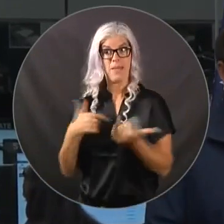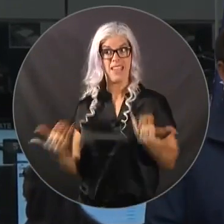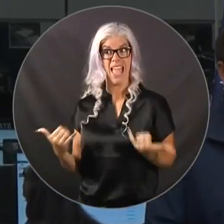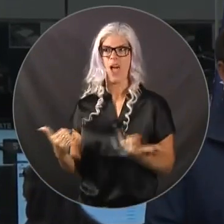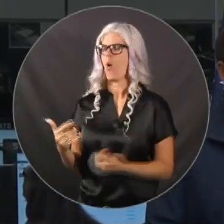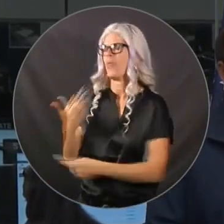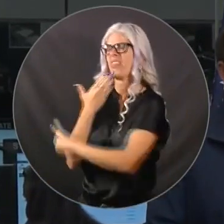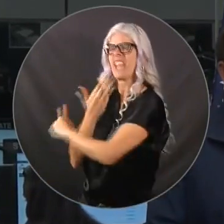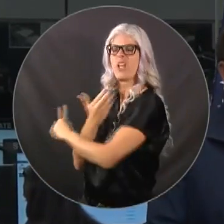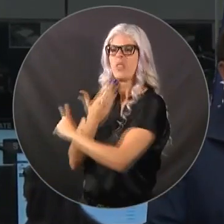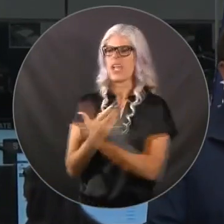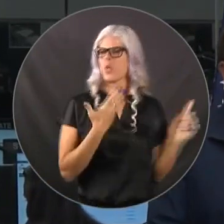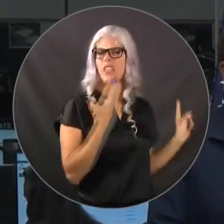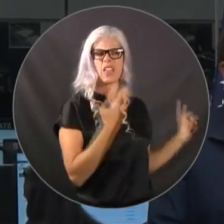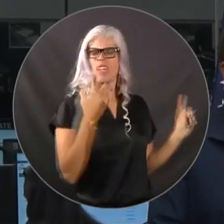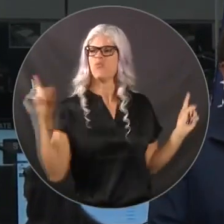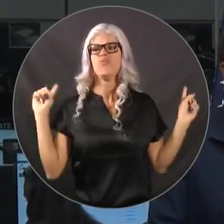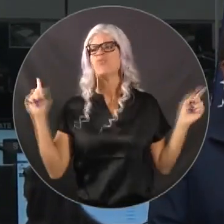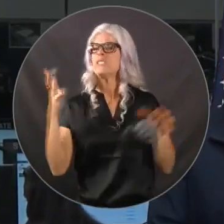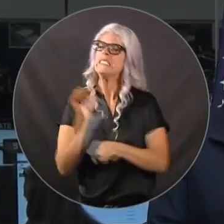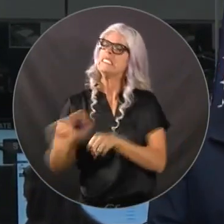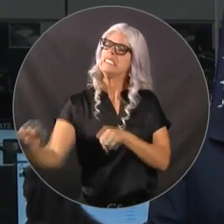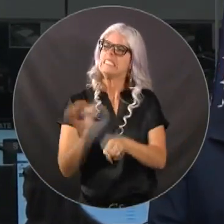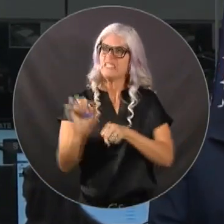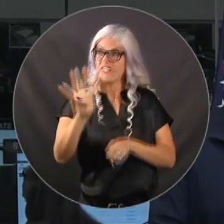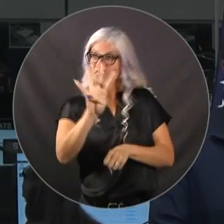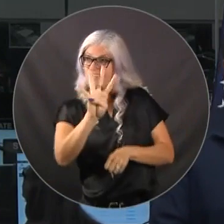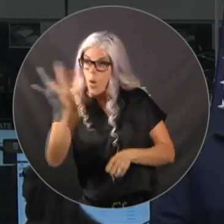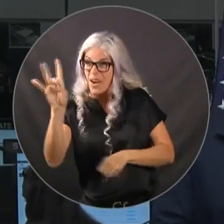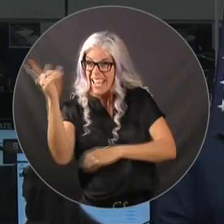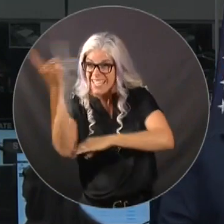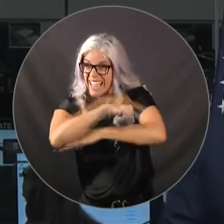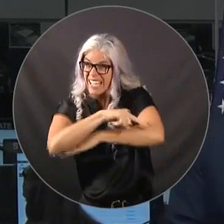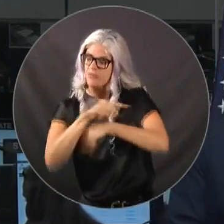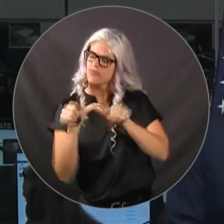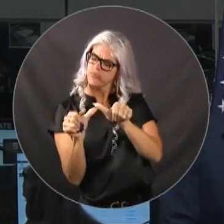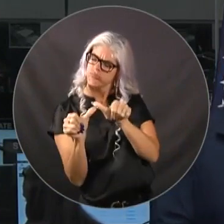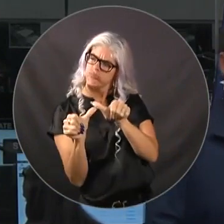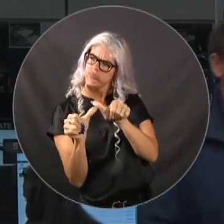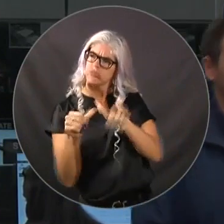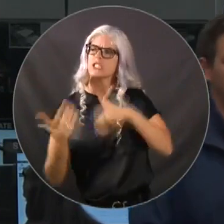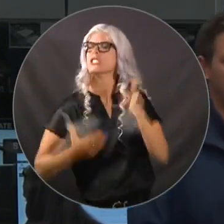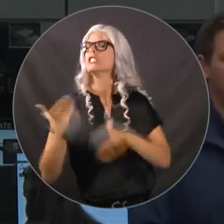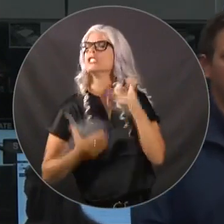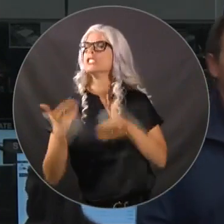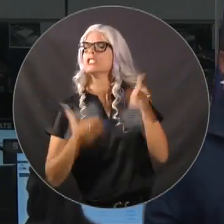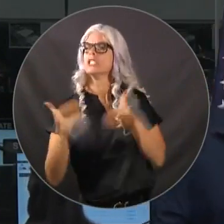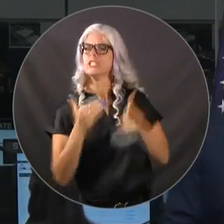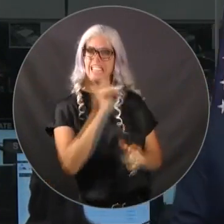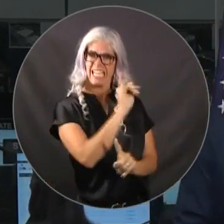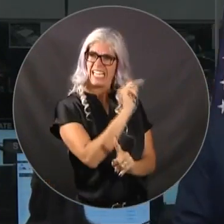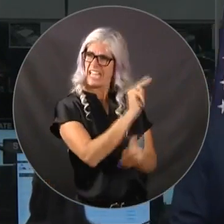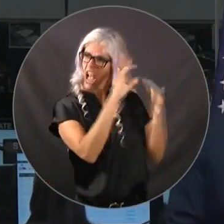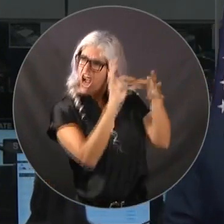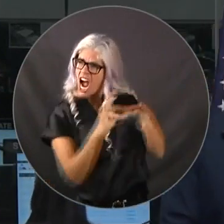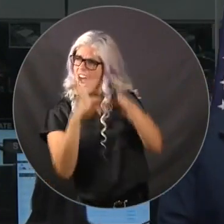been working for 48 days they continue to respond what to what Floridians n